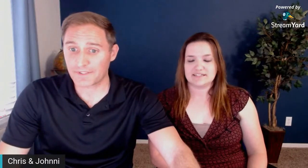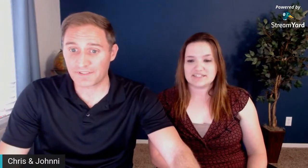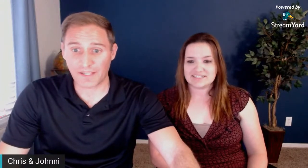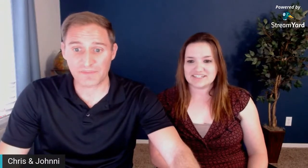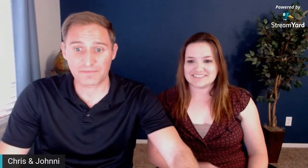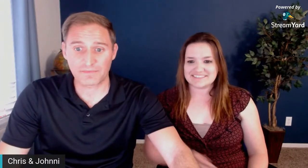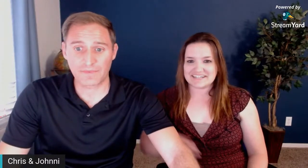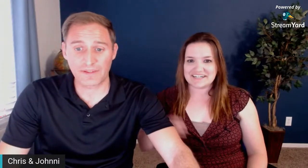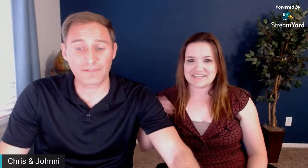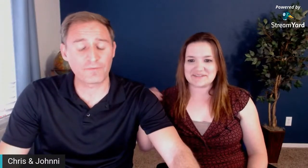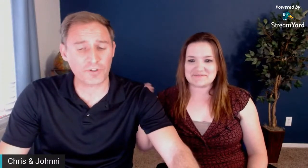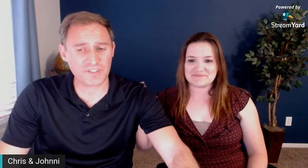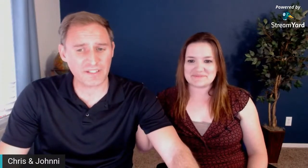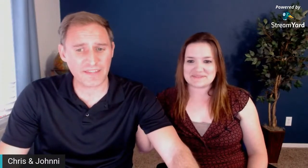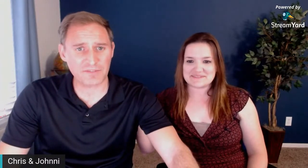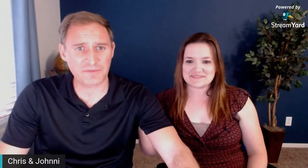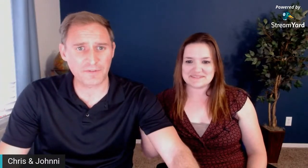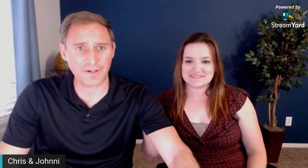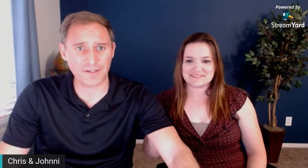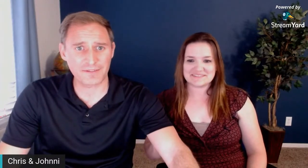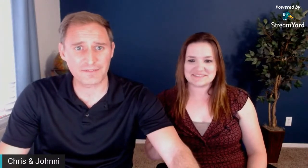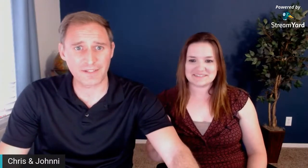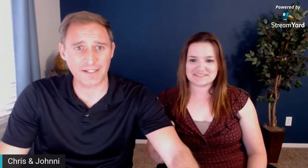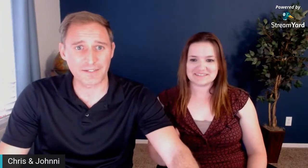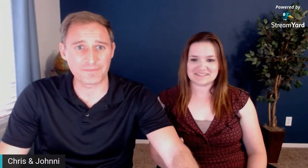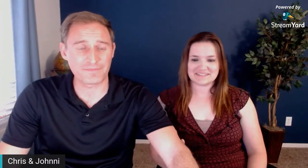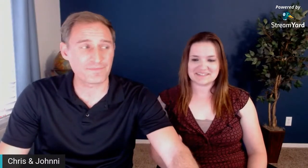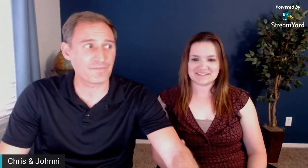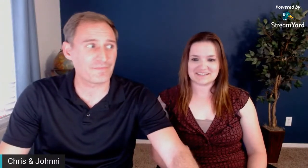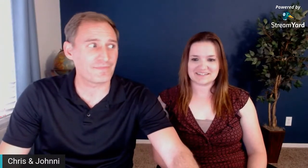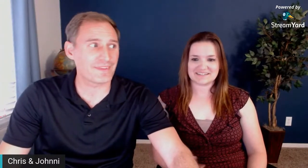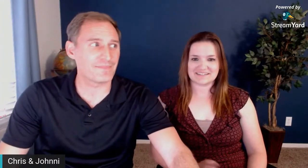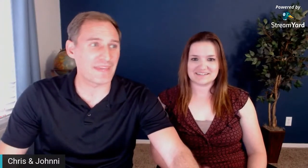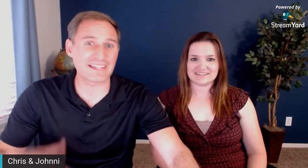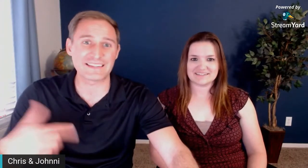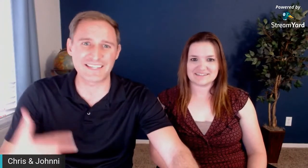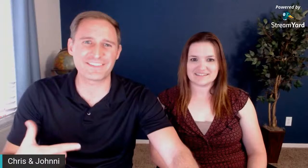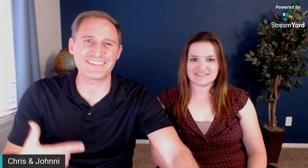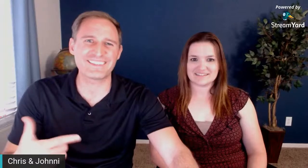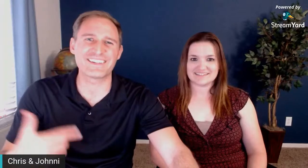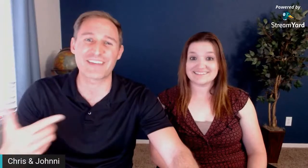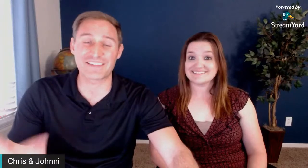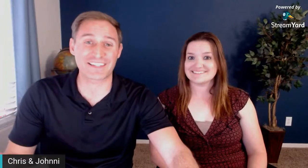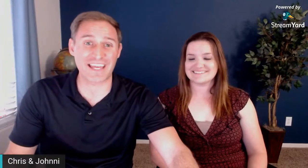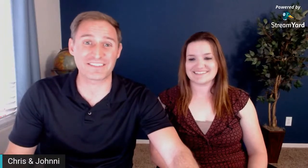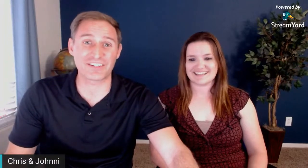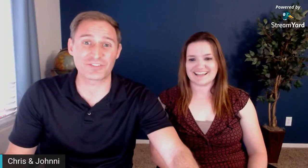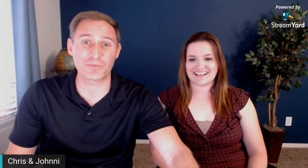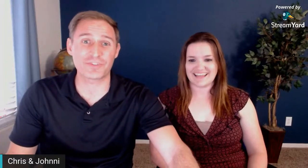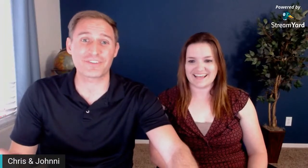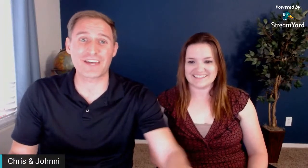good time good time fortunately that was before i um made a living as like as an interpreter that